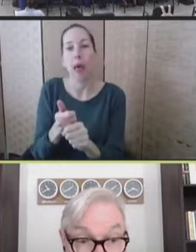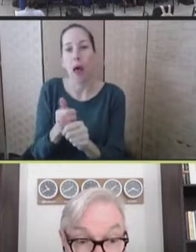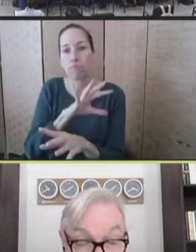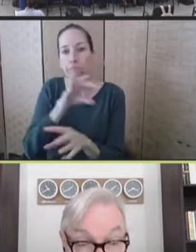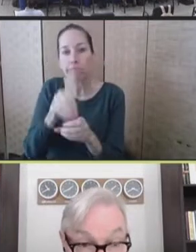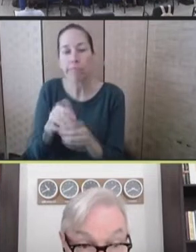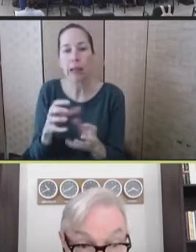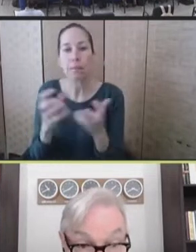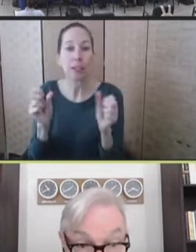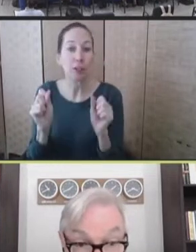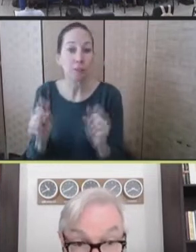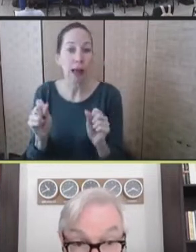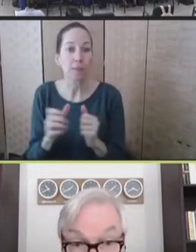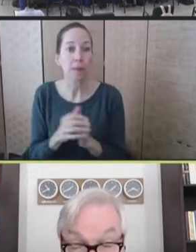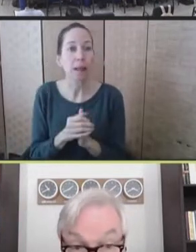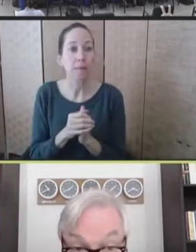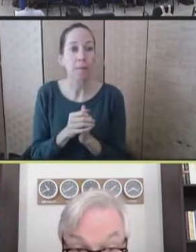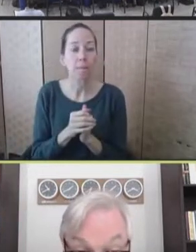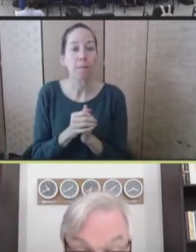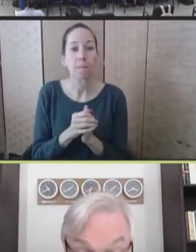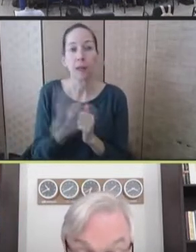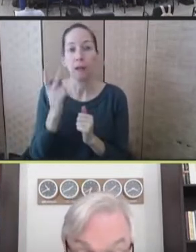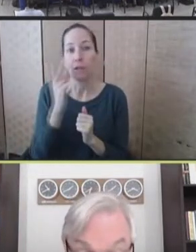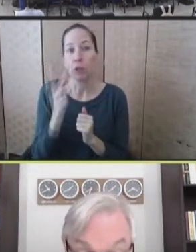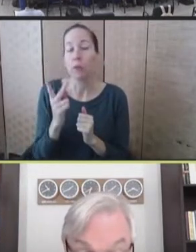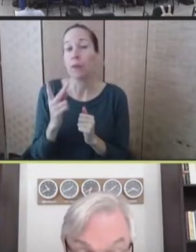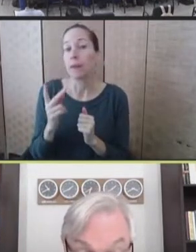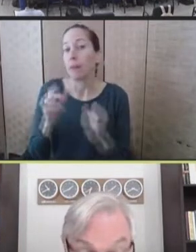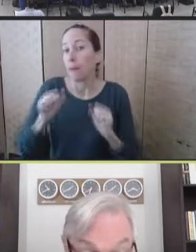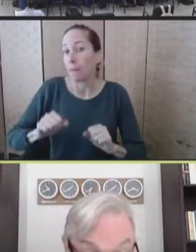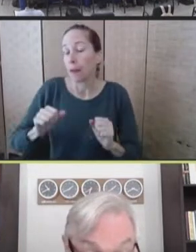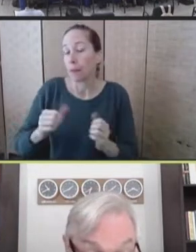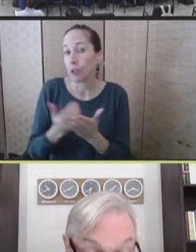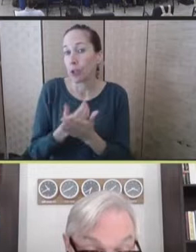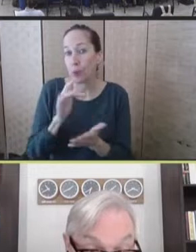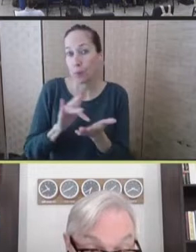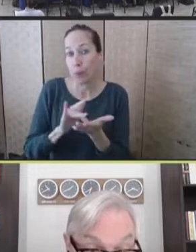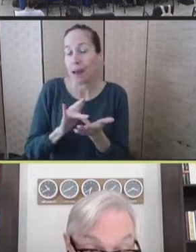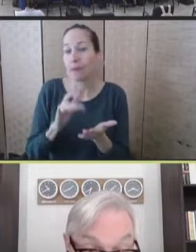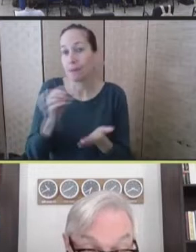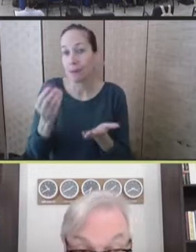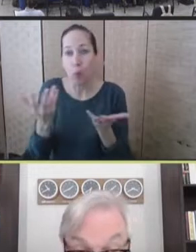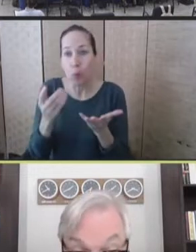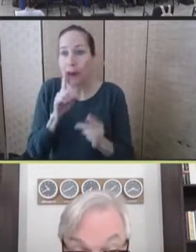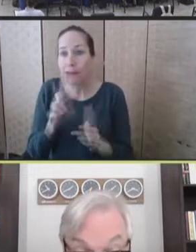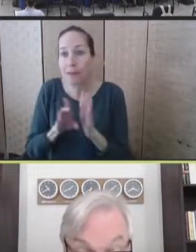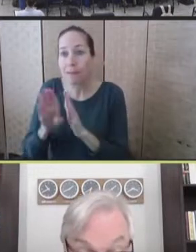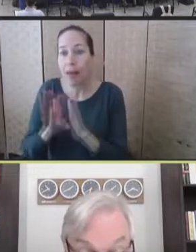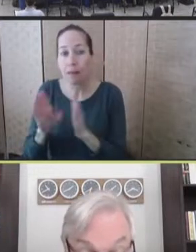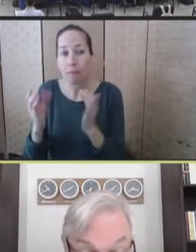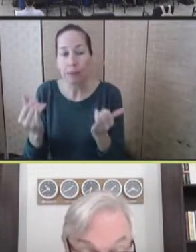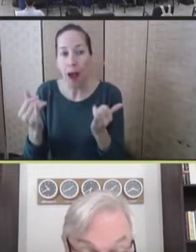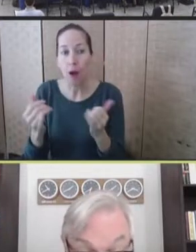If you look at the universal influenza vaccine candidates and clinical development, we give you more information here by each of the platforms I just mentioned.